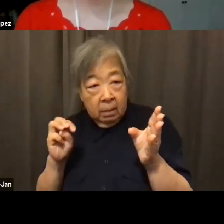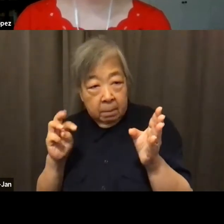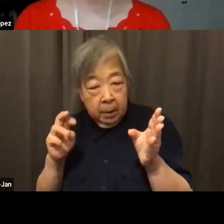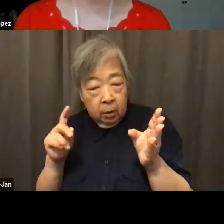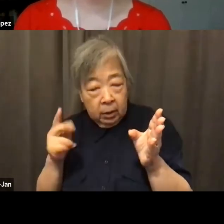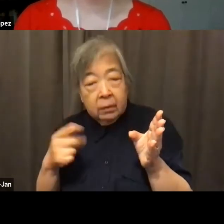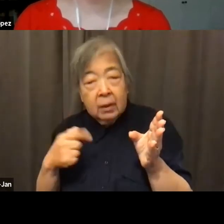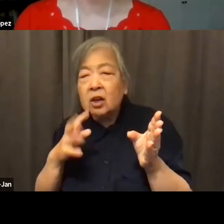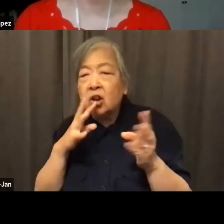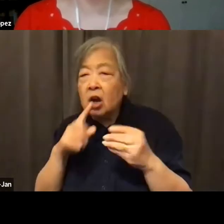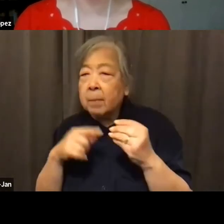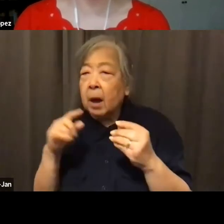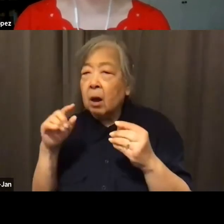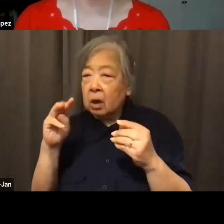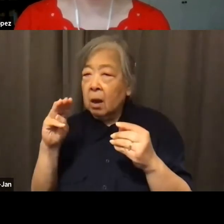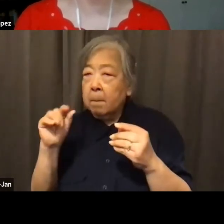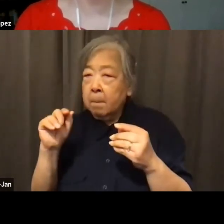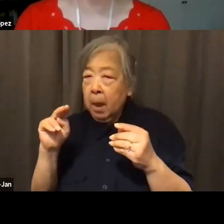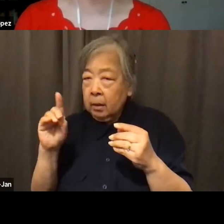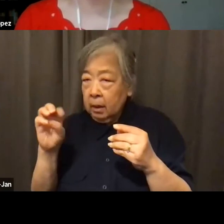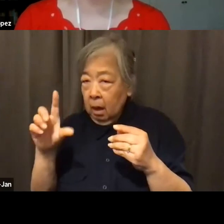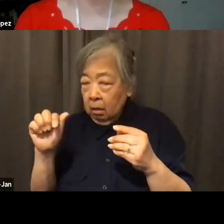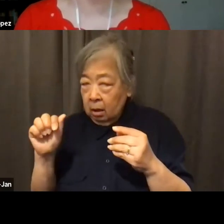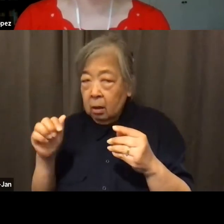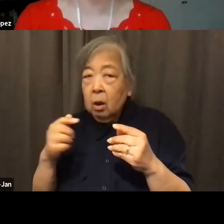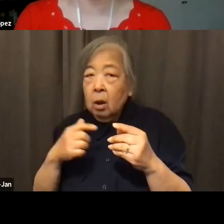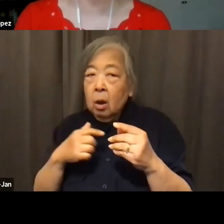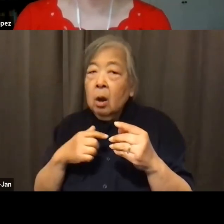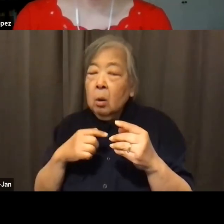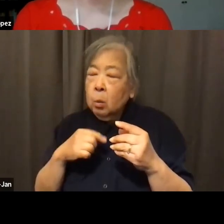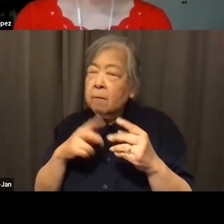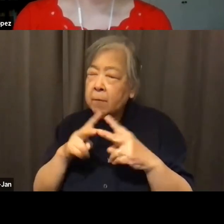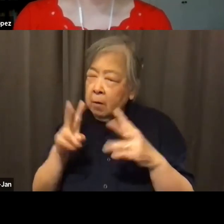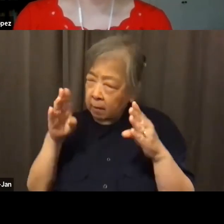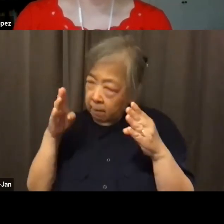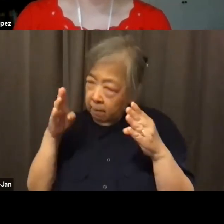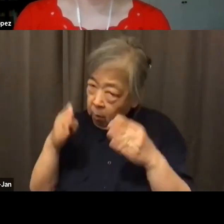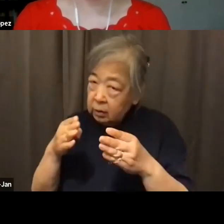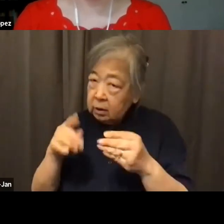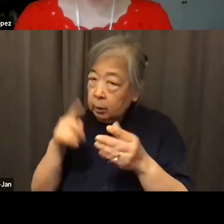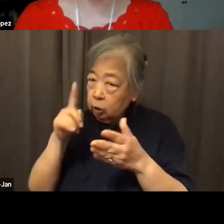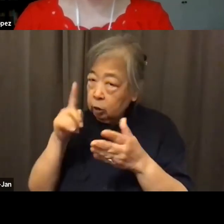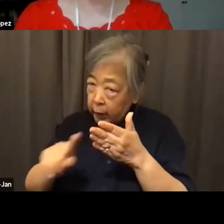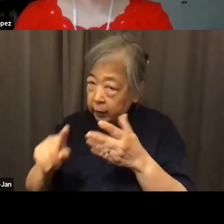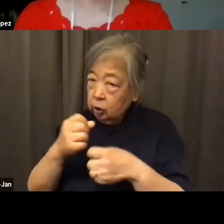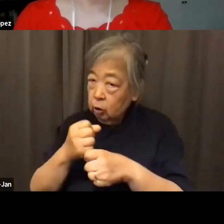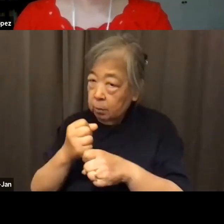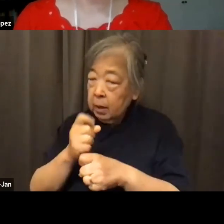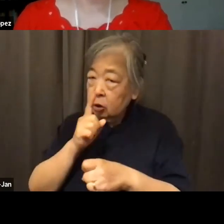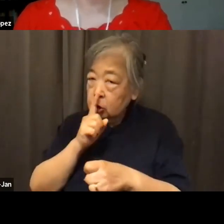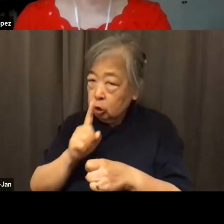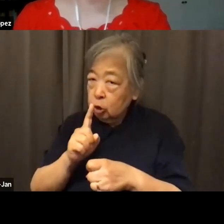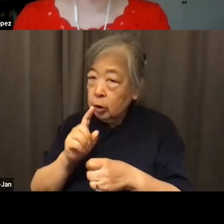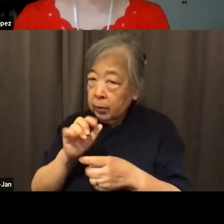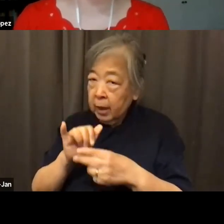We do use PDFs but we're pretty diligent about checking to ensure that when you're converting